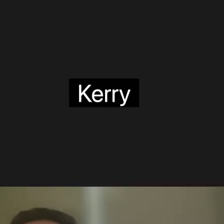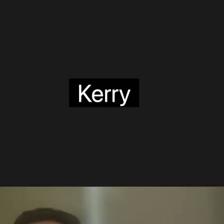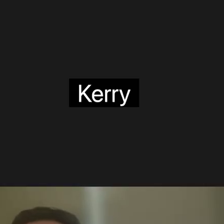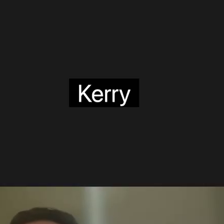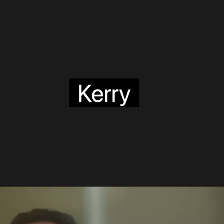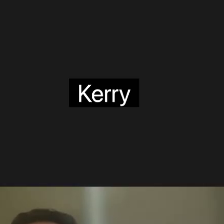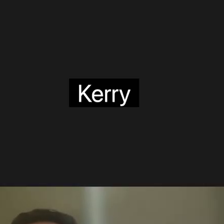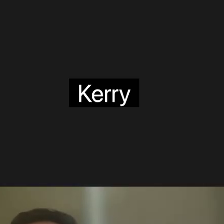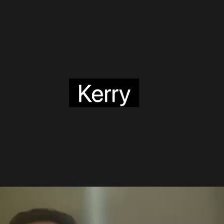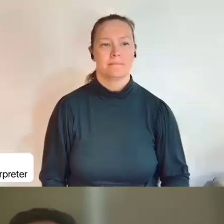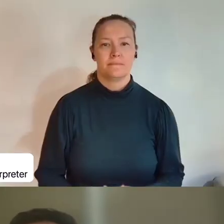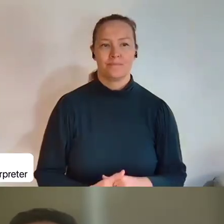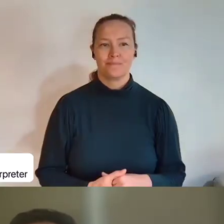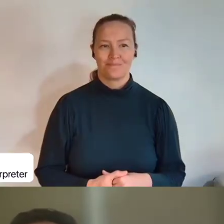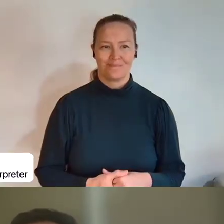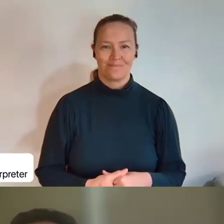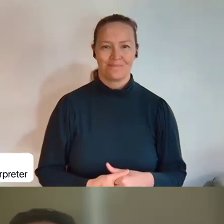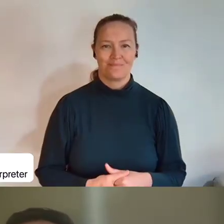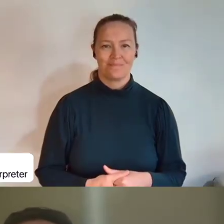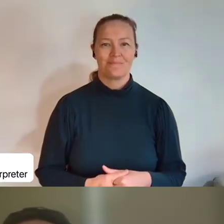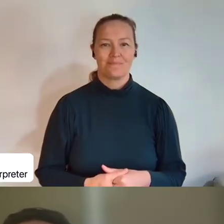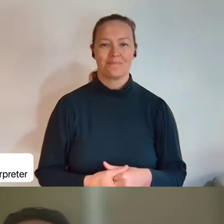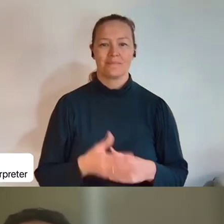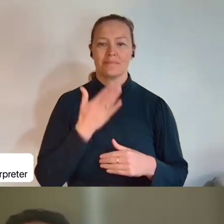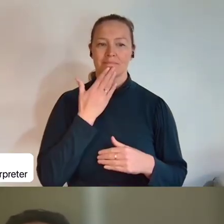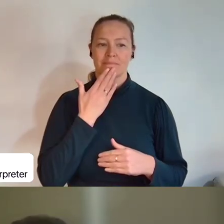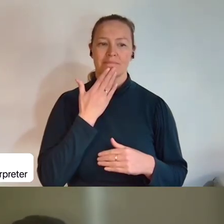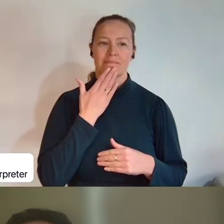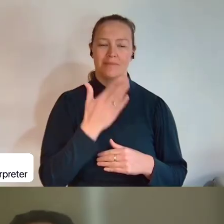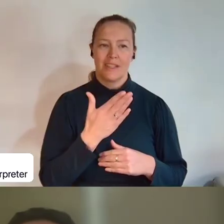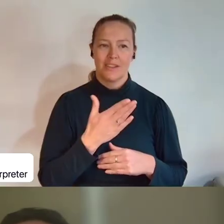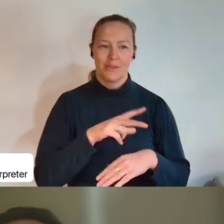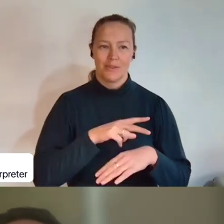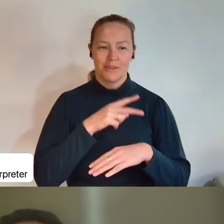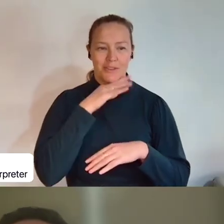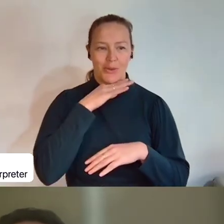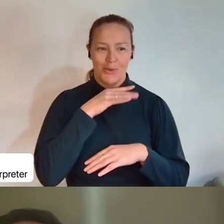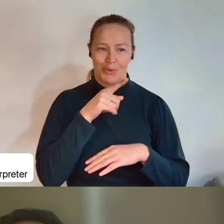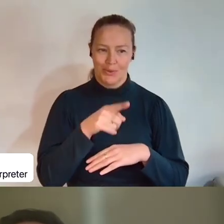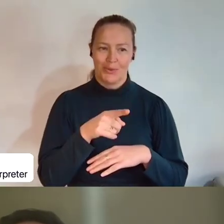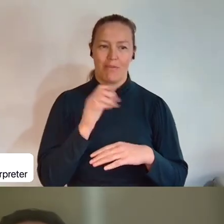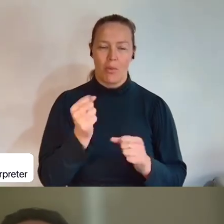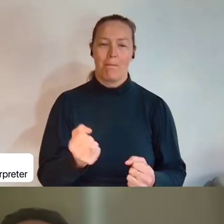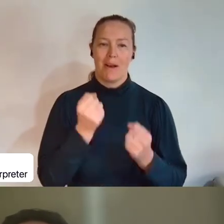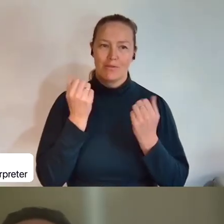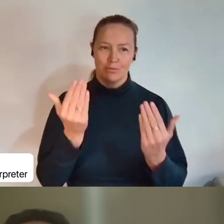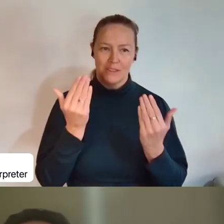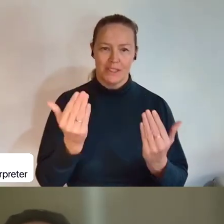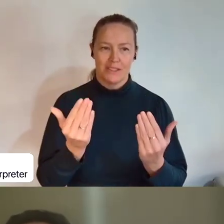Thank you so much, Huhana, for that powerful presentation and that powerful call to action.